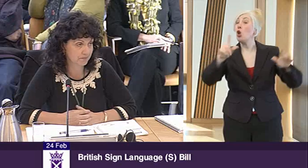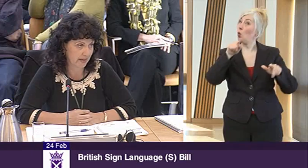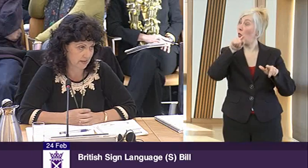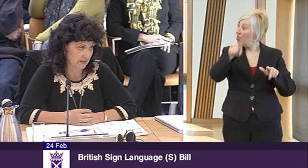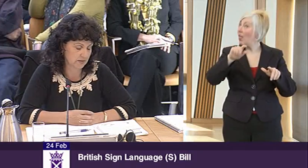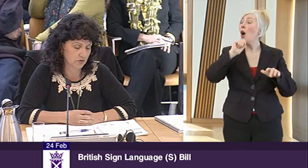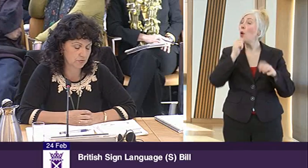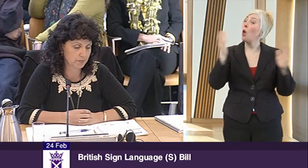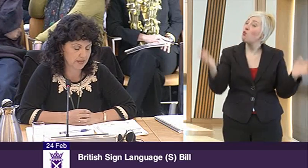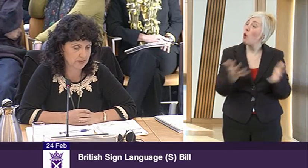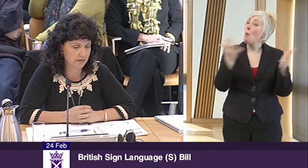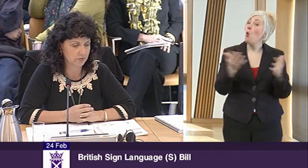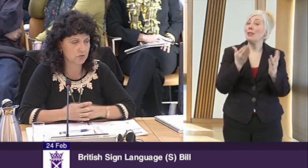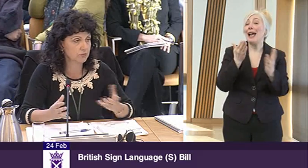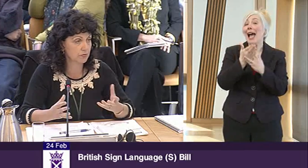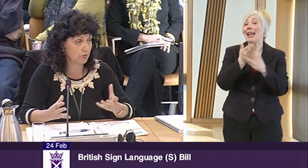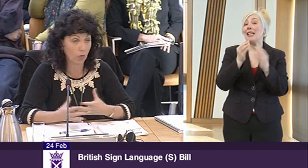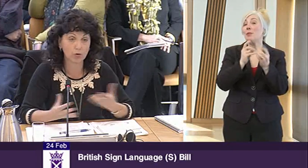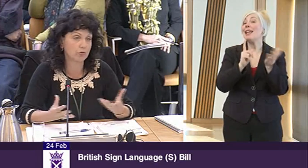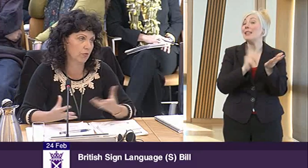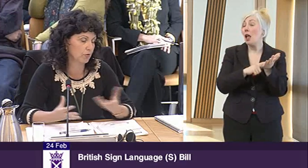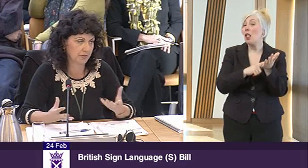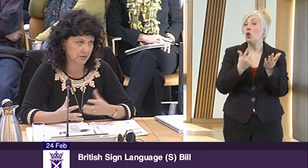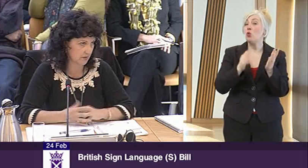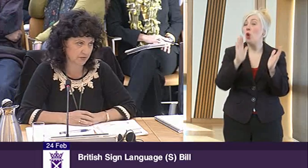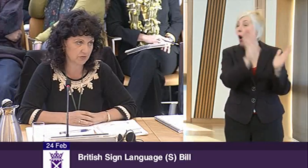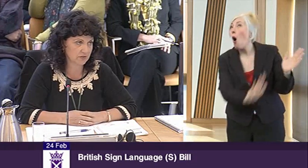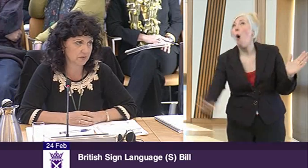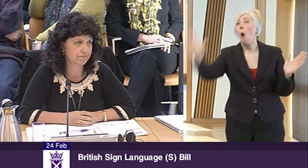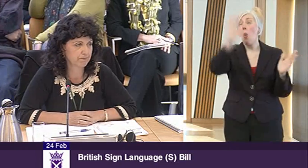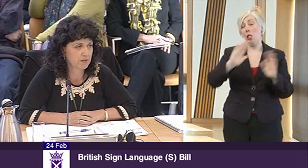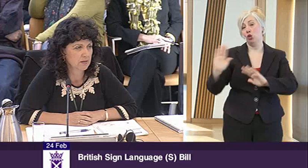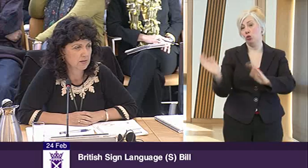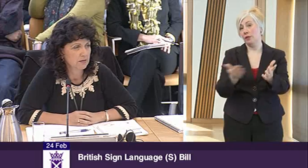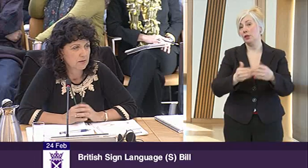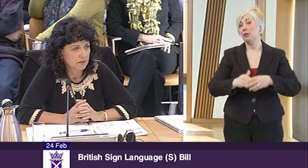promote access to BSL for all our service users.